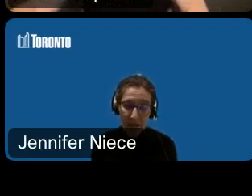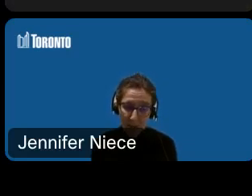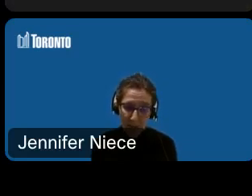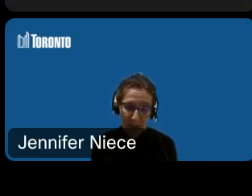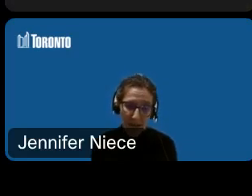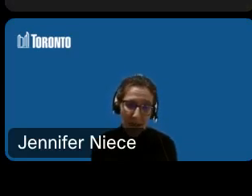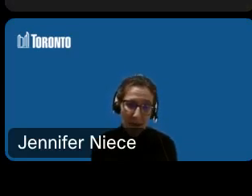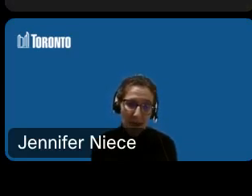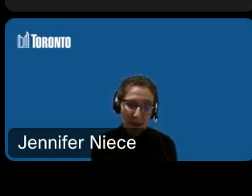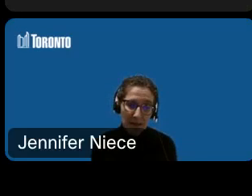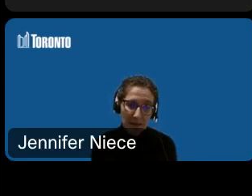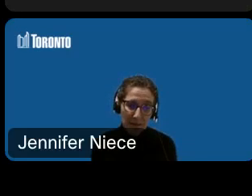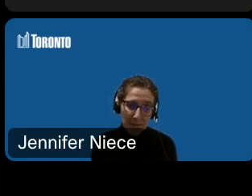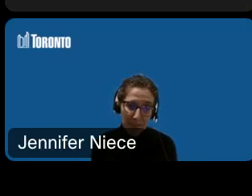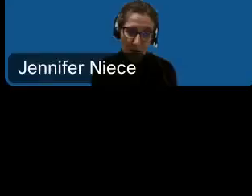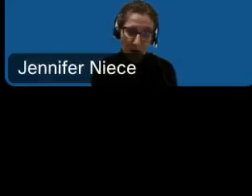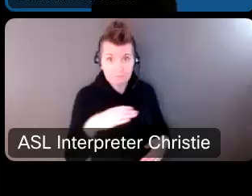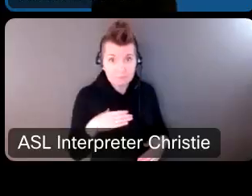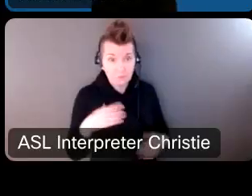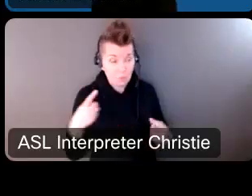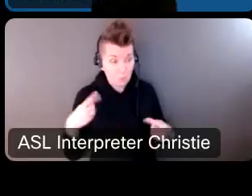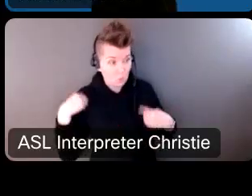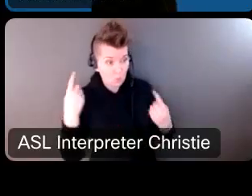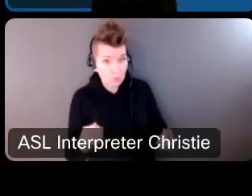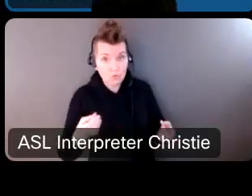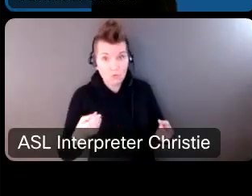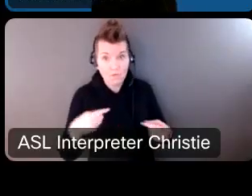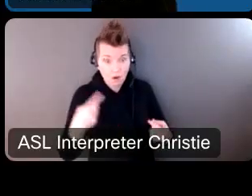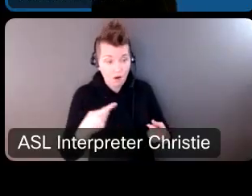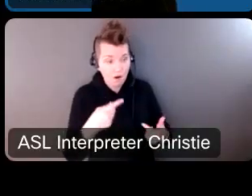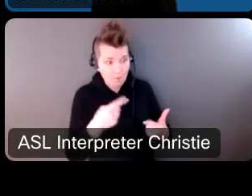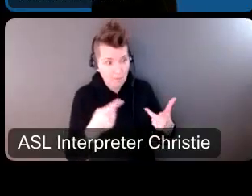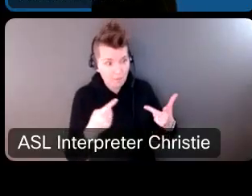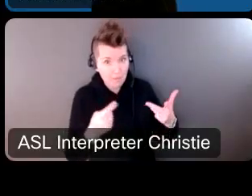implemented in the efforts to ensure consistent,